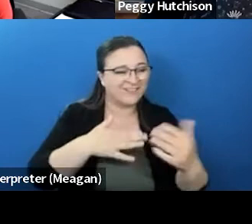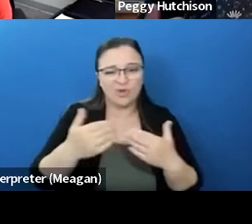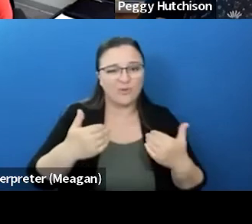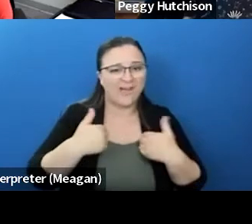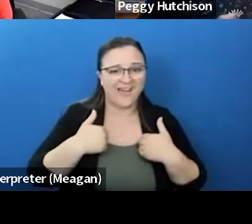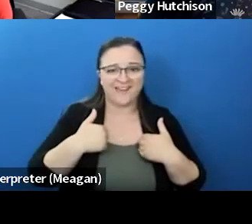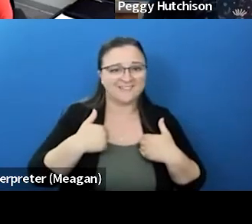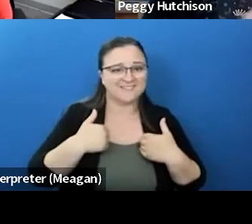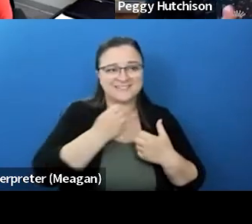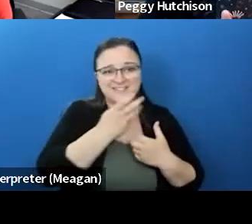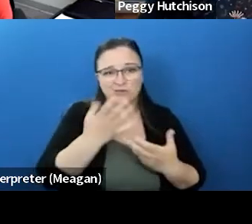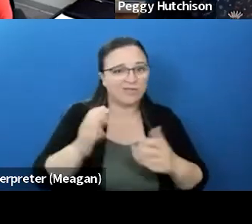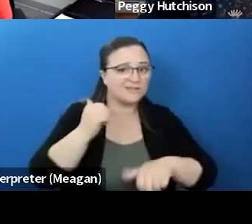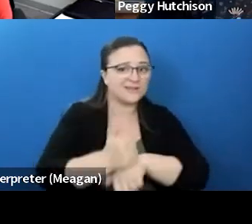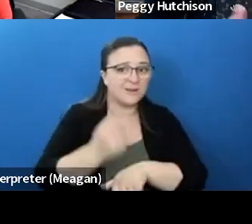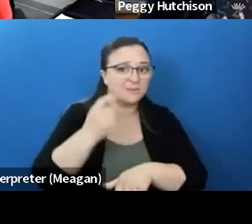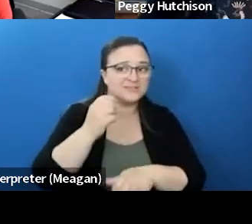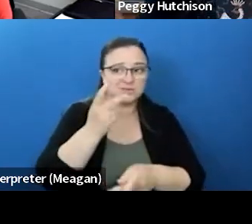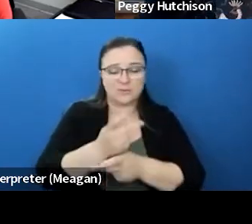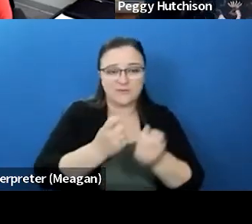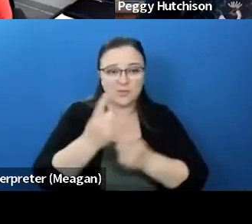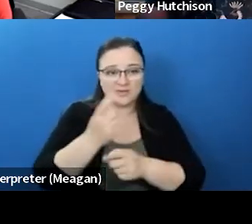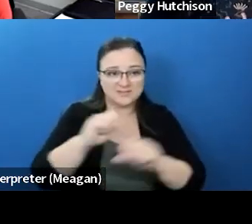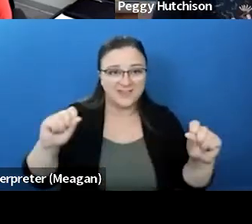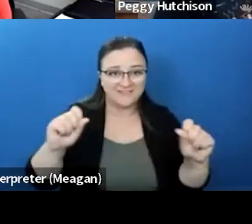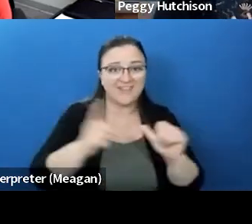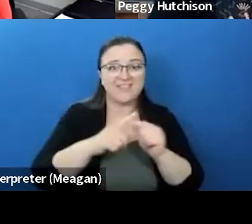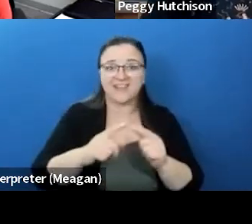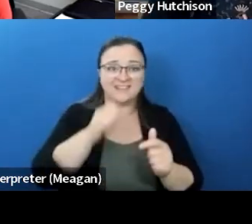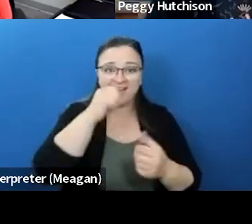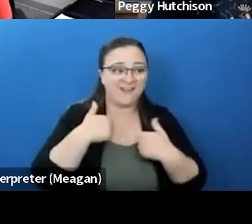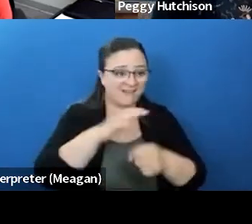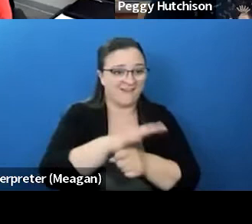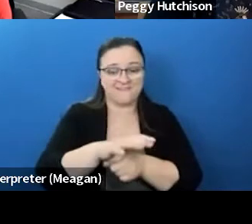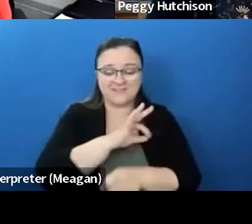And so we didn't have enough staff. So we're ramping up services with all this great money